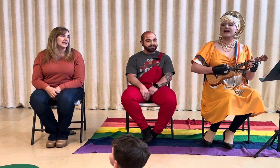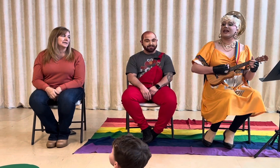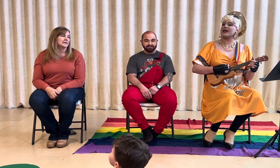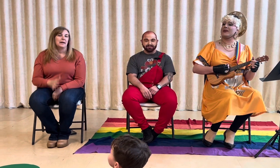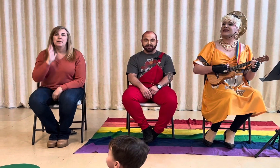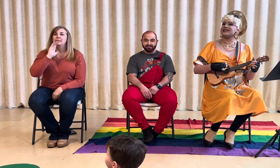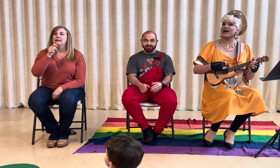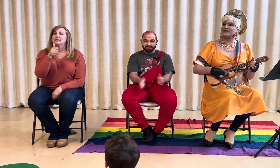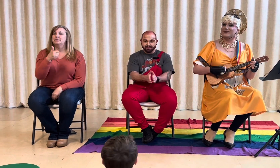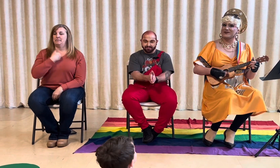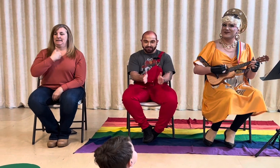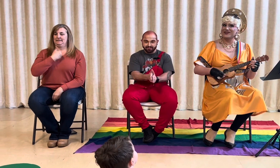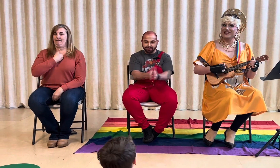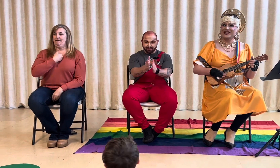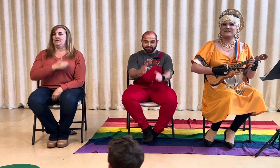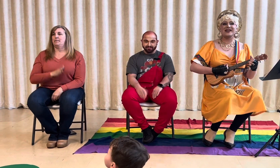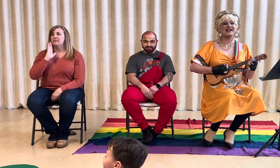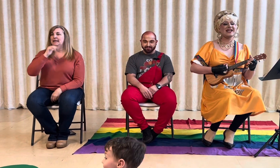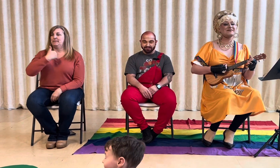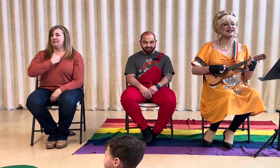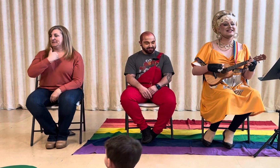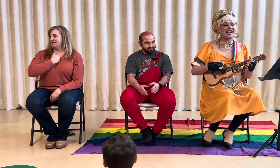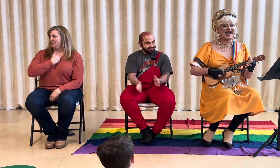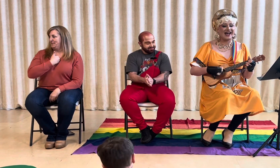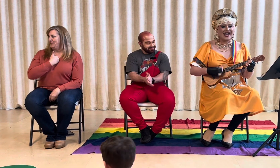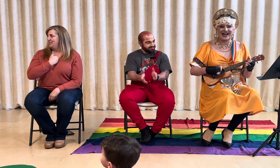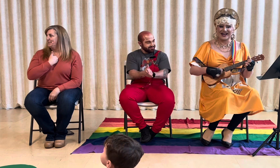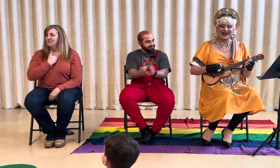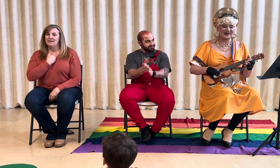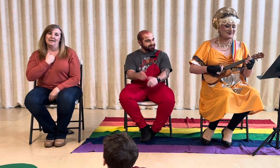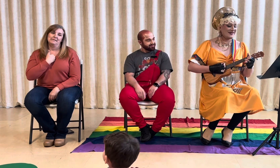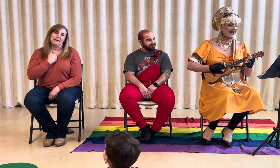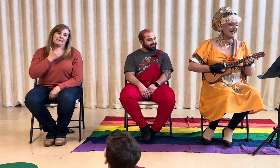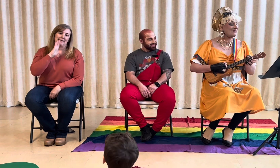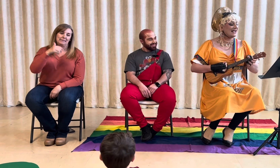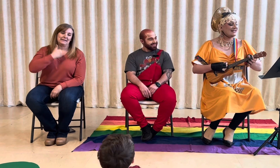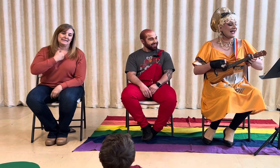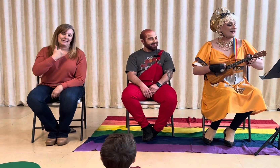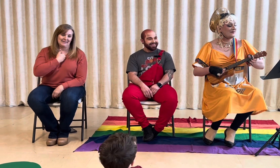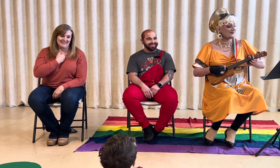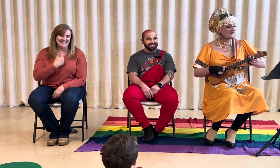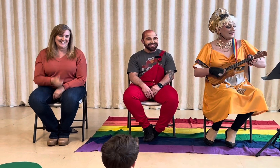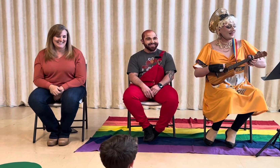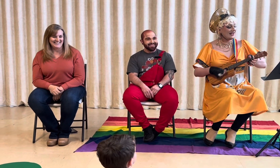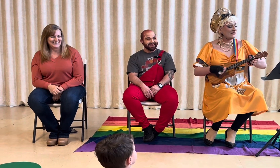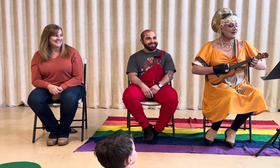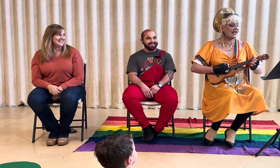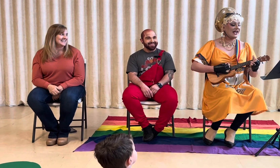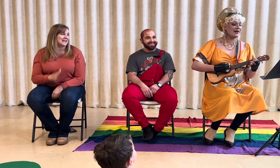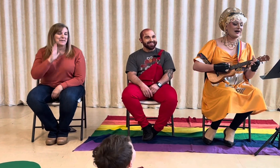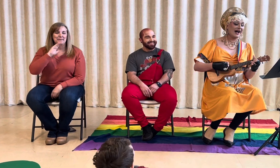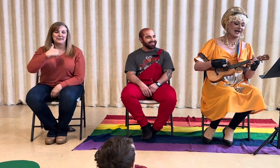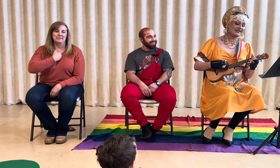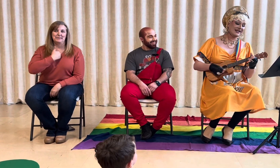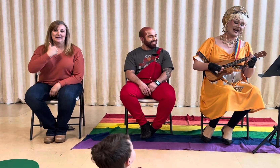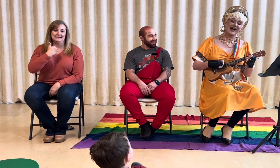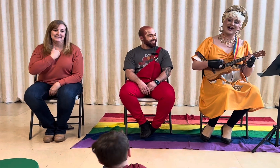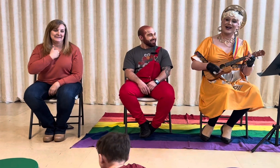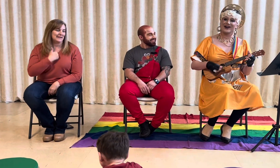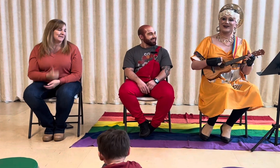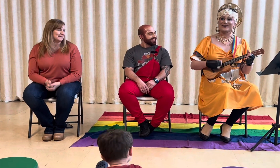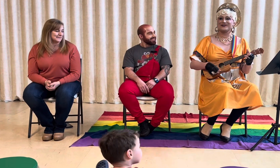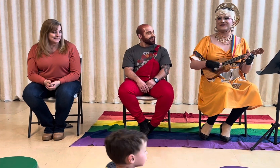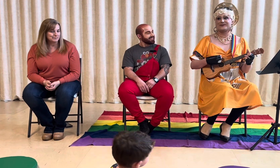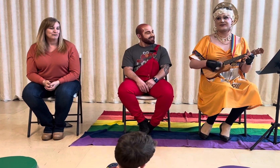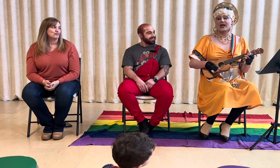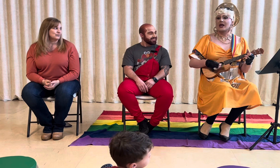Being Myself, Being Myself, Being Myself, Being Myself